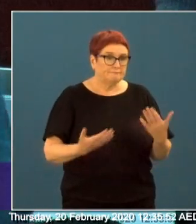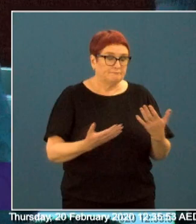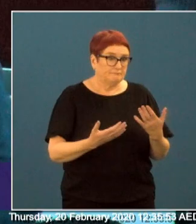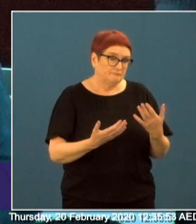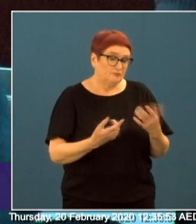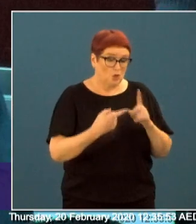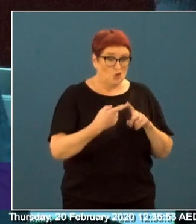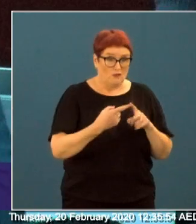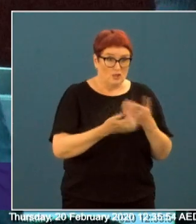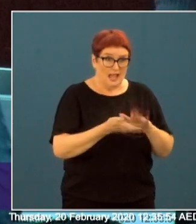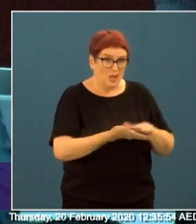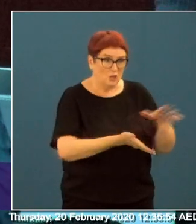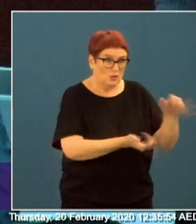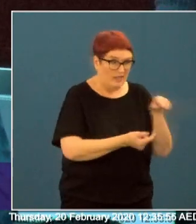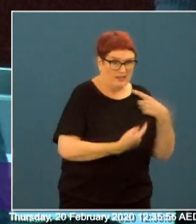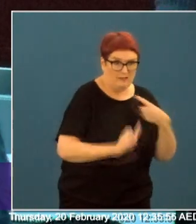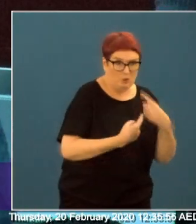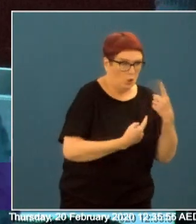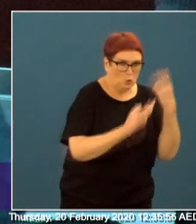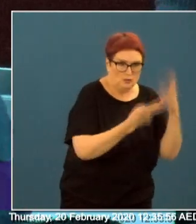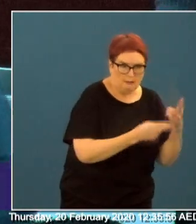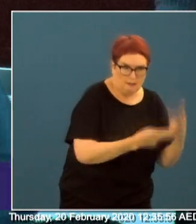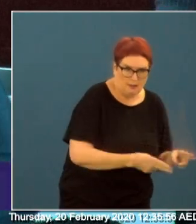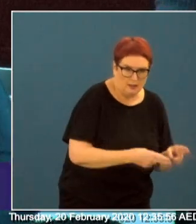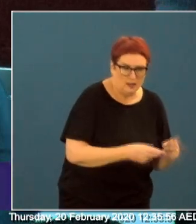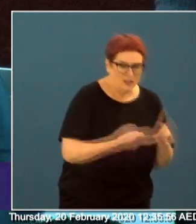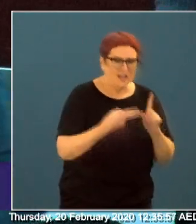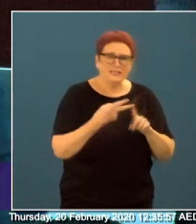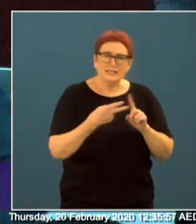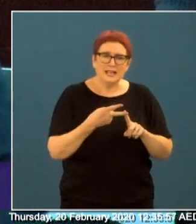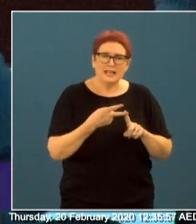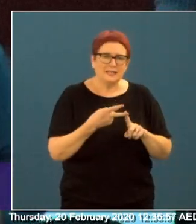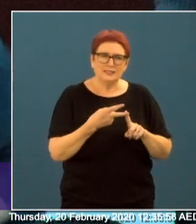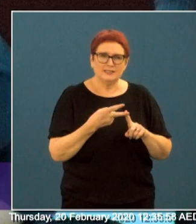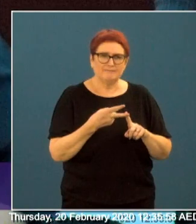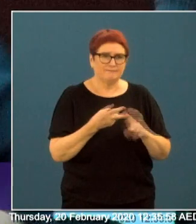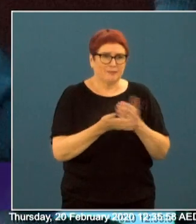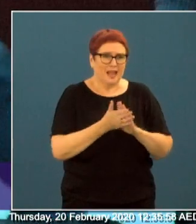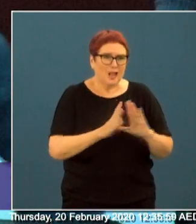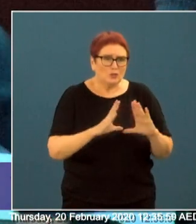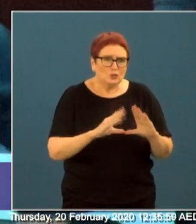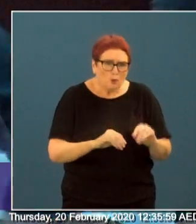and importance of data, but also what can be done in relation to dealing with preventable death?